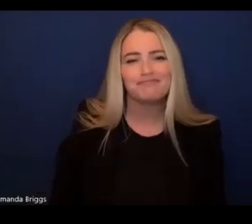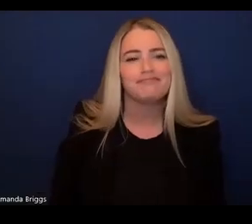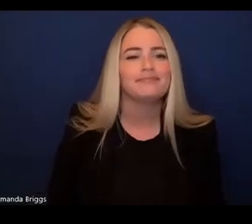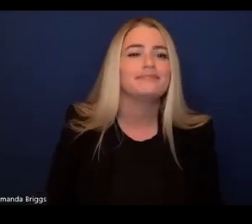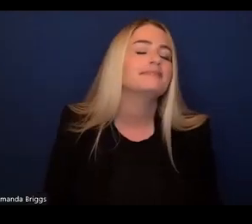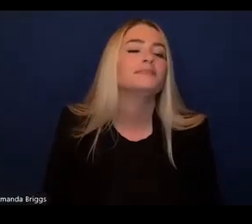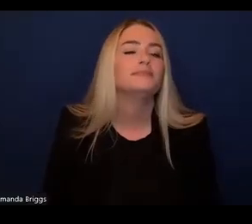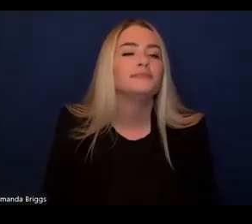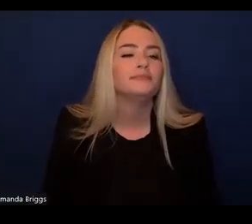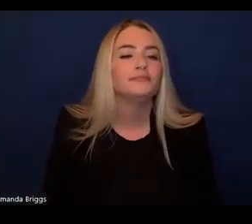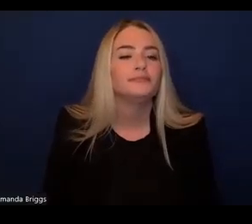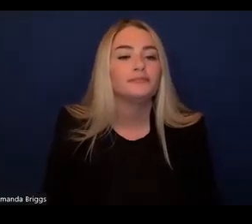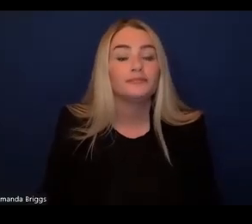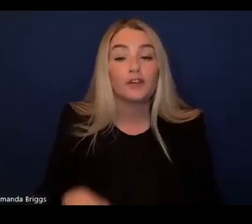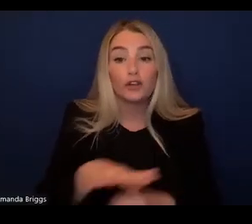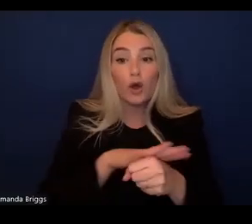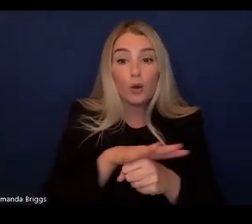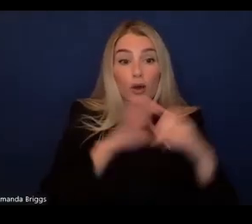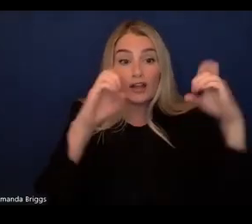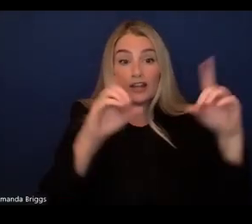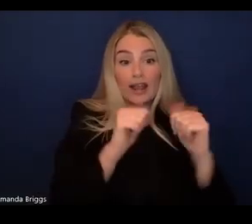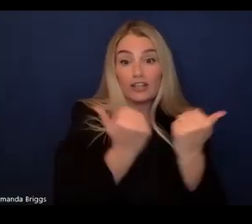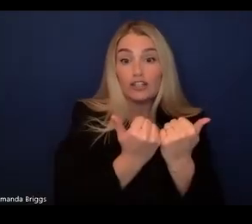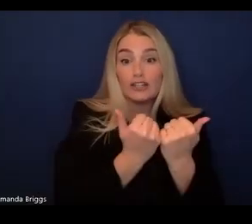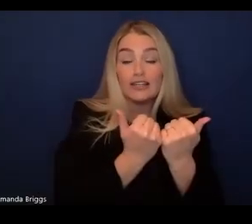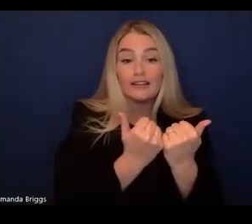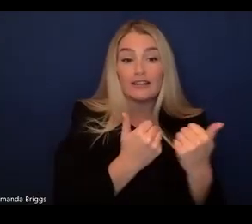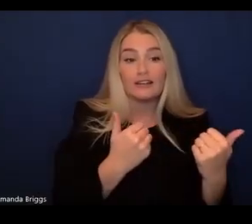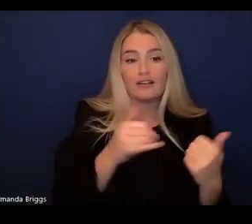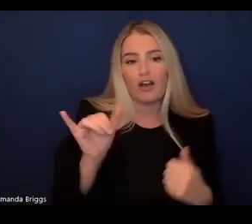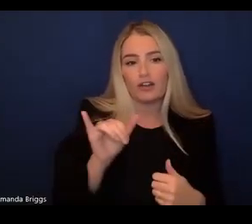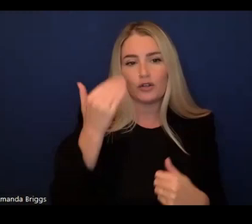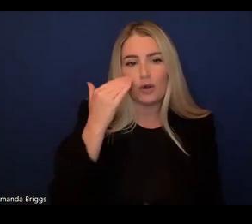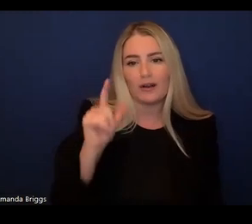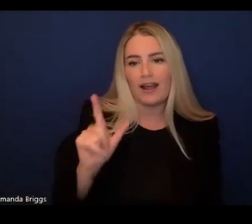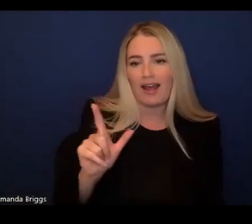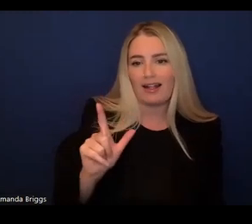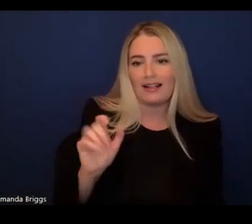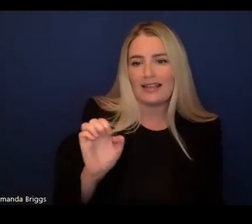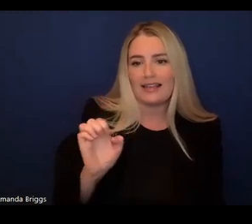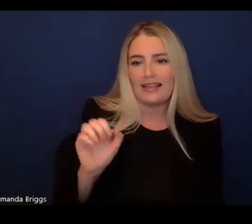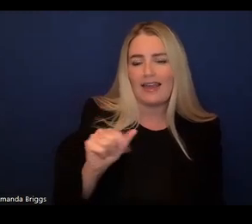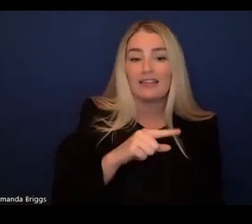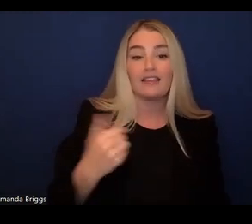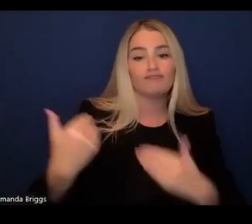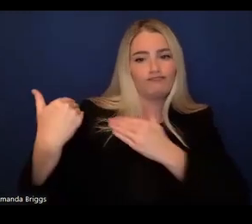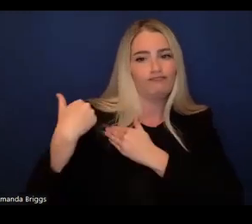The, the Local Educational Agency, also known as LEA, has the obligation to coordinate mental health